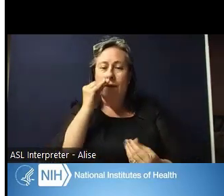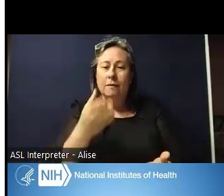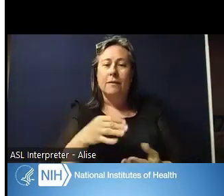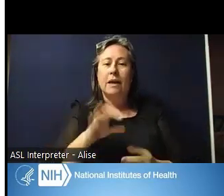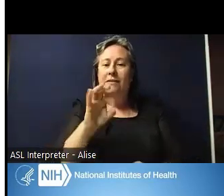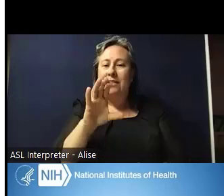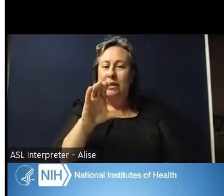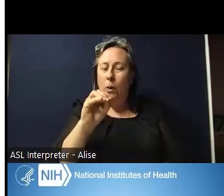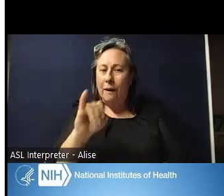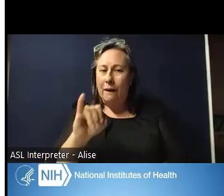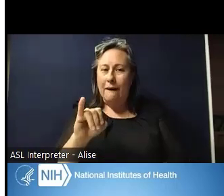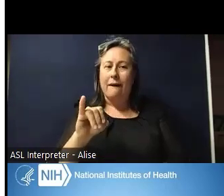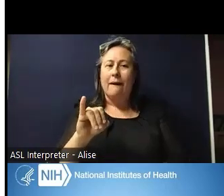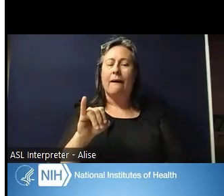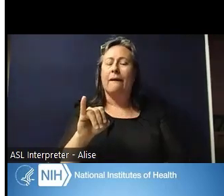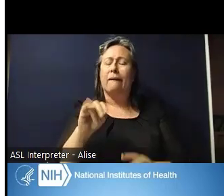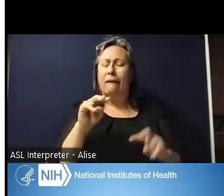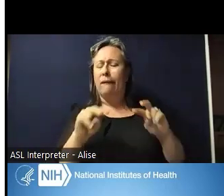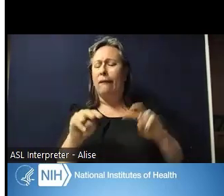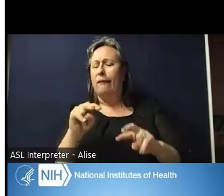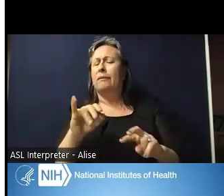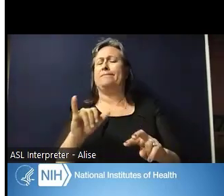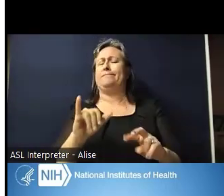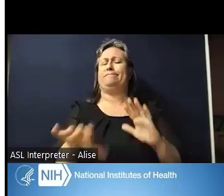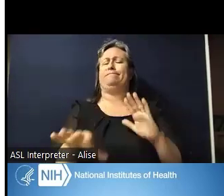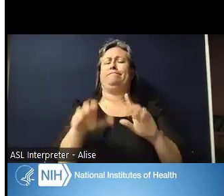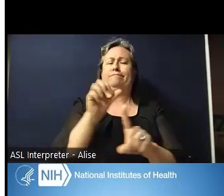just to name a few. There may be law enforcement referral,